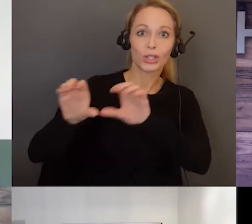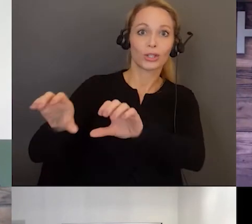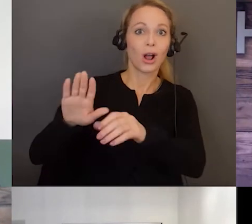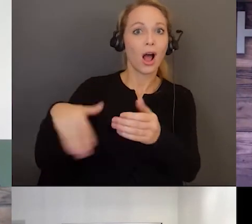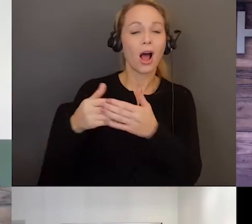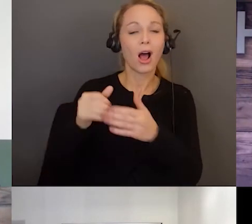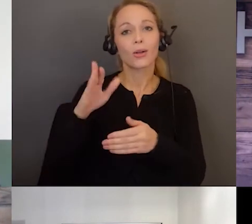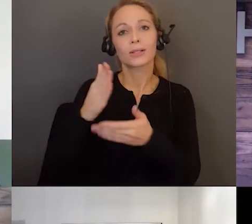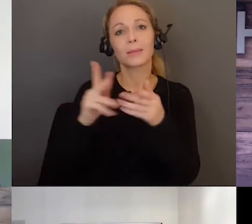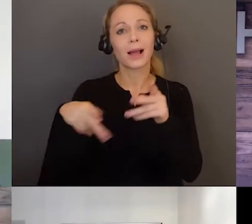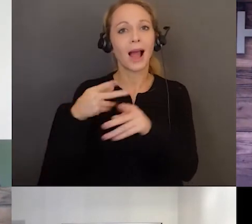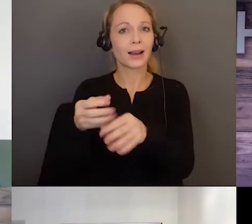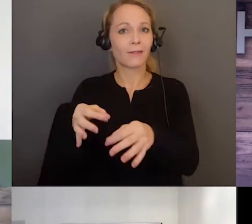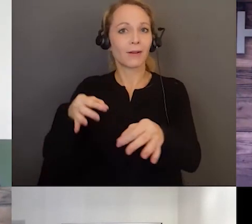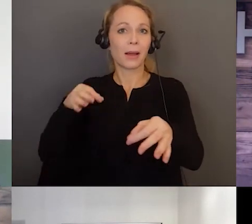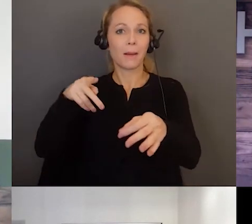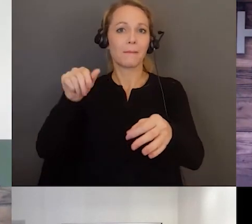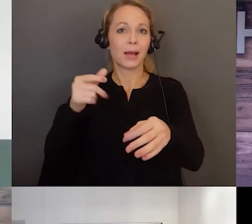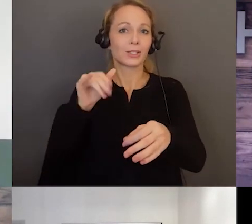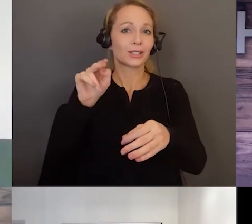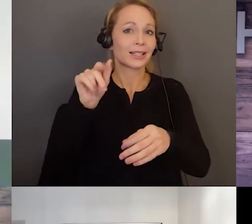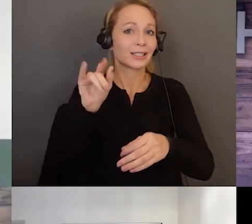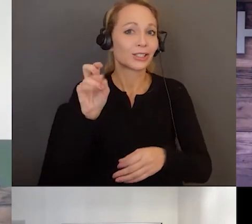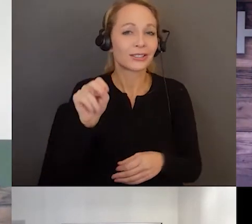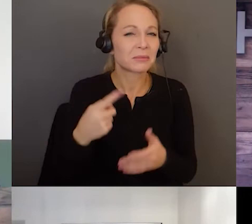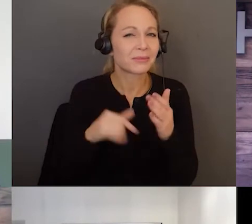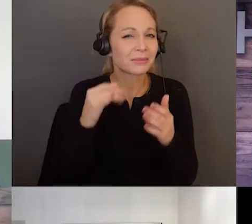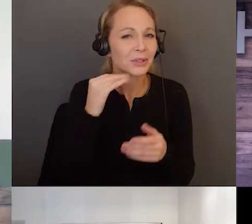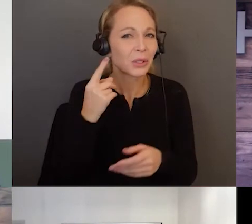WHAT'S THAT EXPERIENCE GOING TO LOOK LIKE? YEAH, GOOD QUESTION.